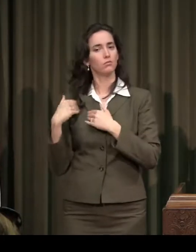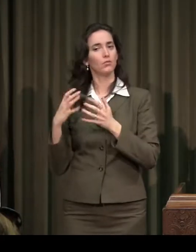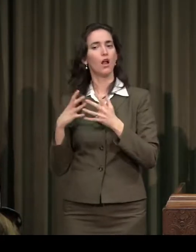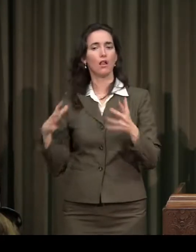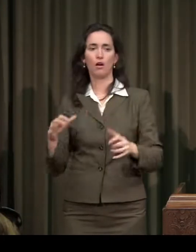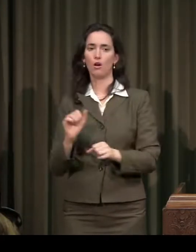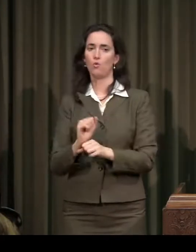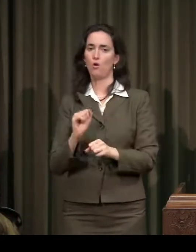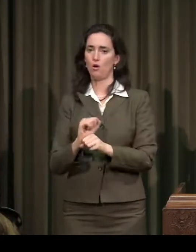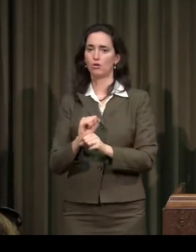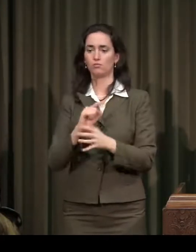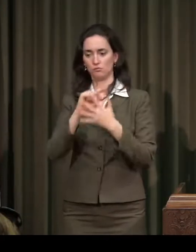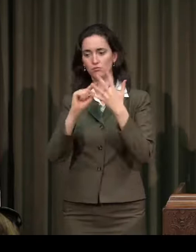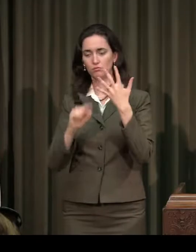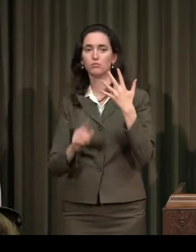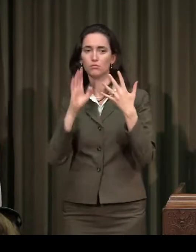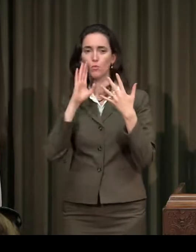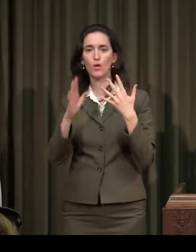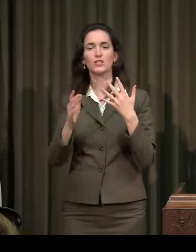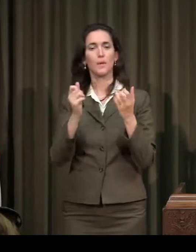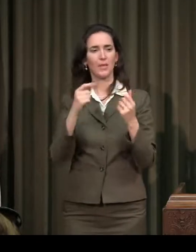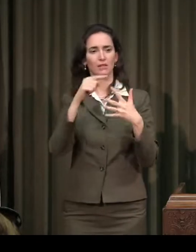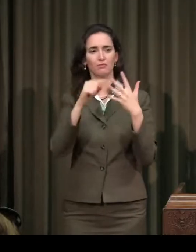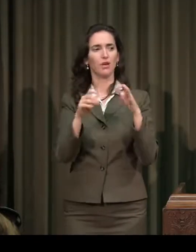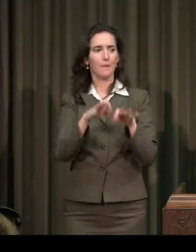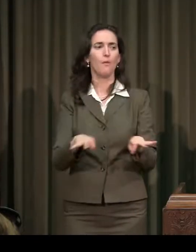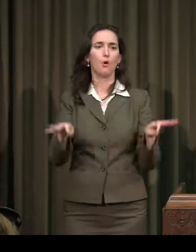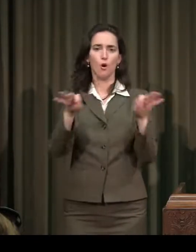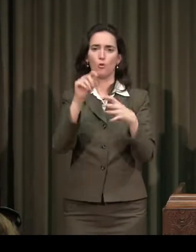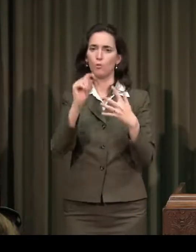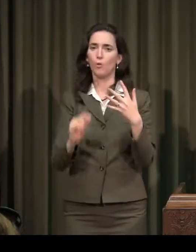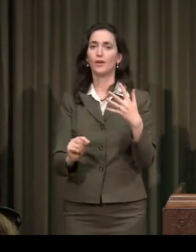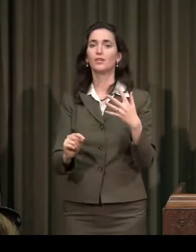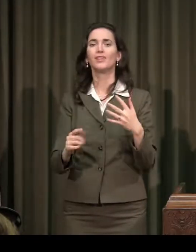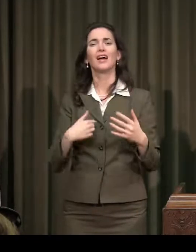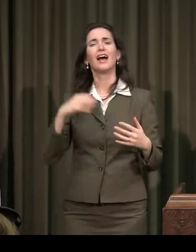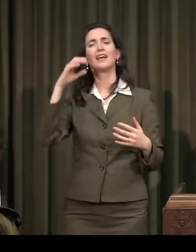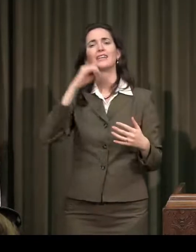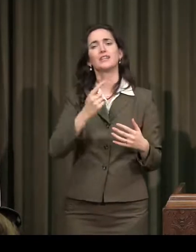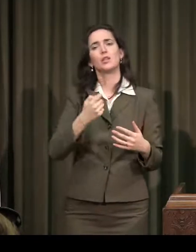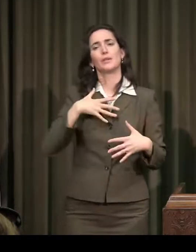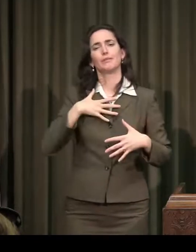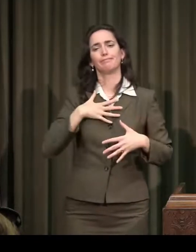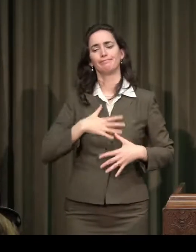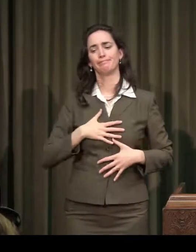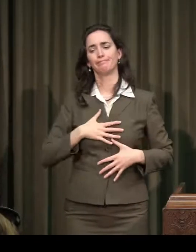important things I guess it's a little bit discouraging to see such a partisan